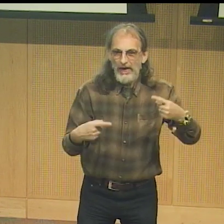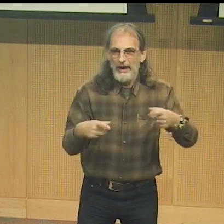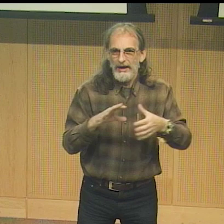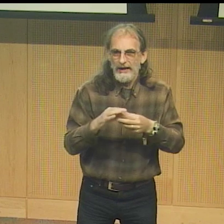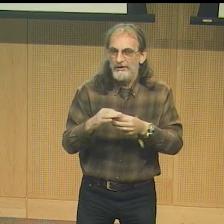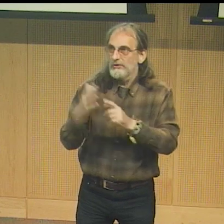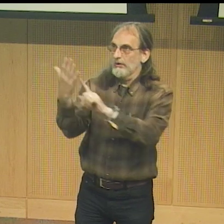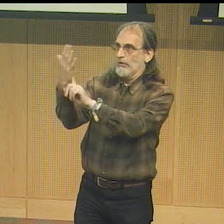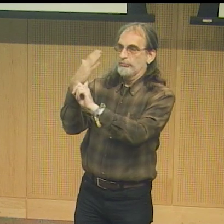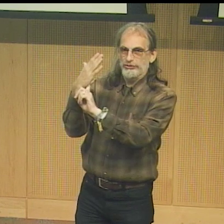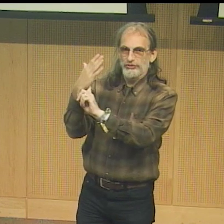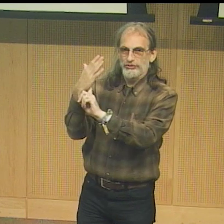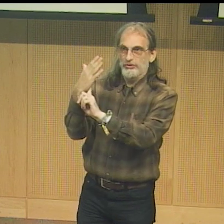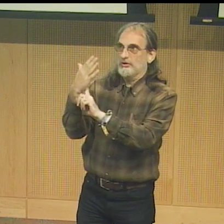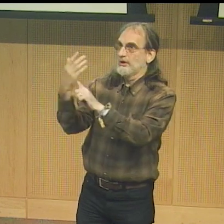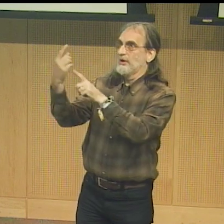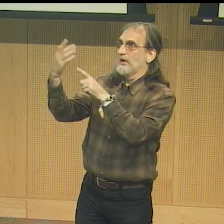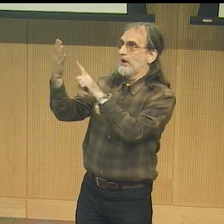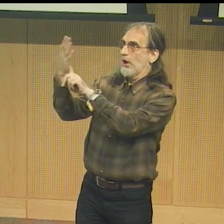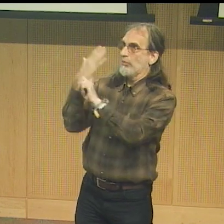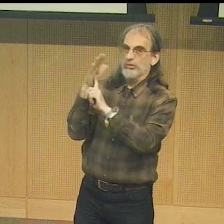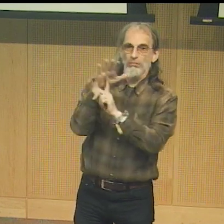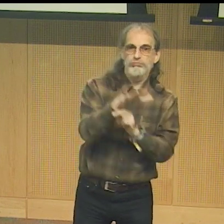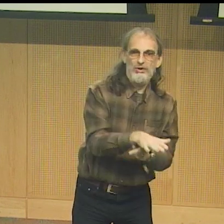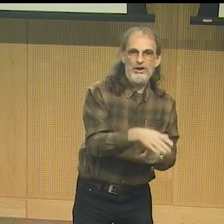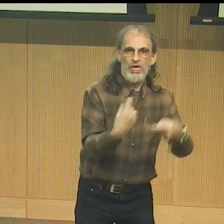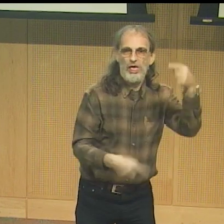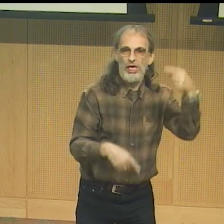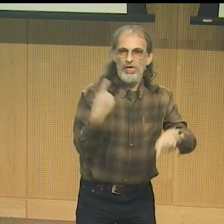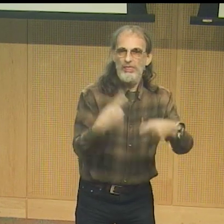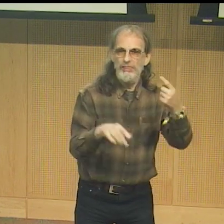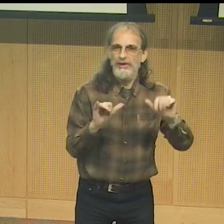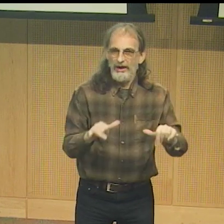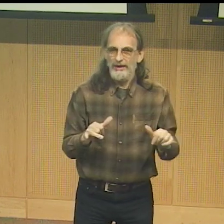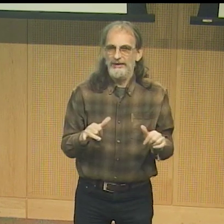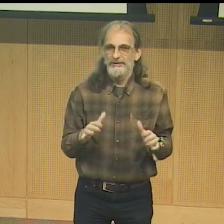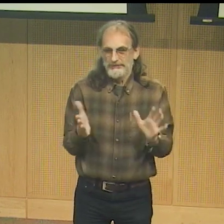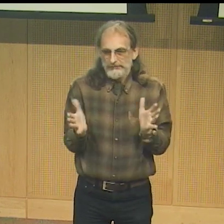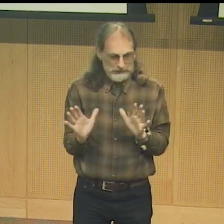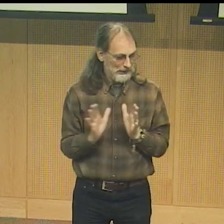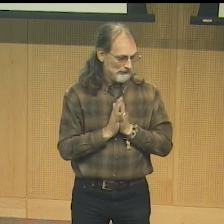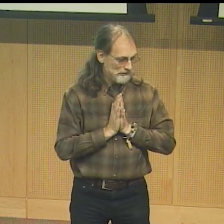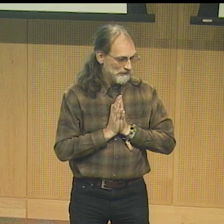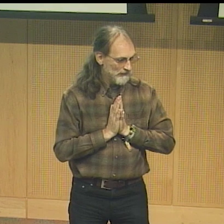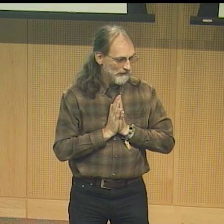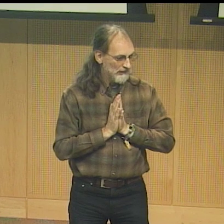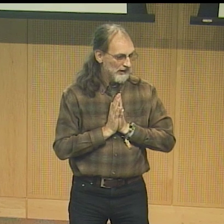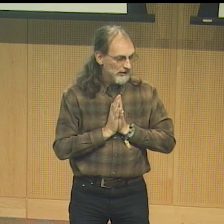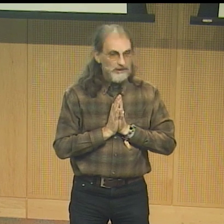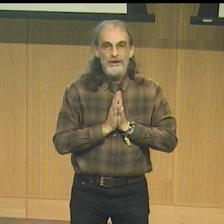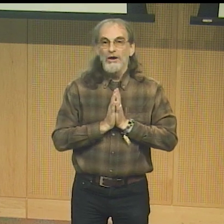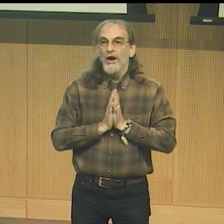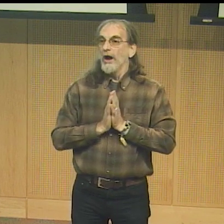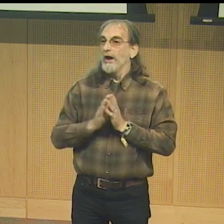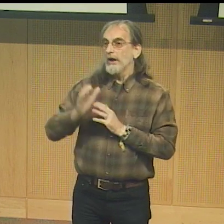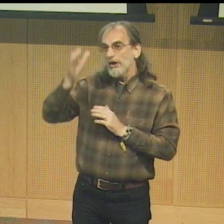to cause strife and conflict. It was not to cause further horizontal oppression within the community.